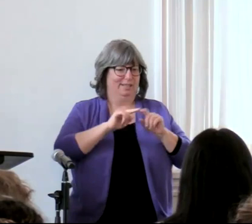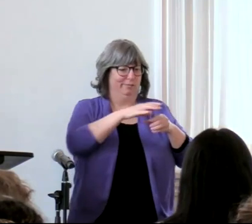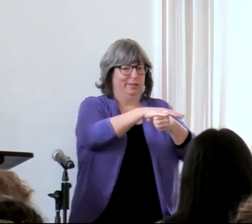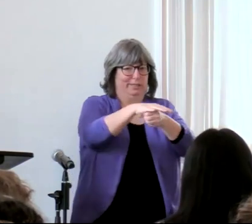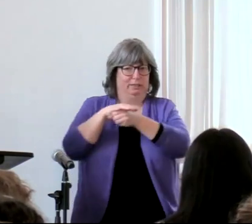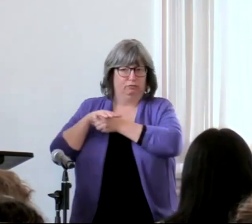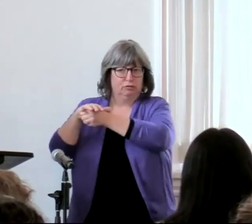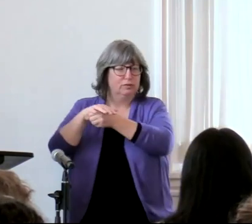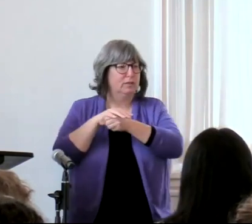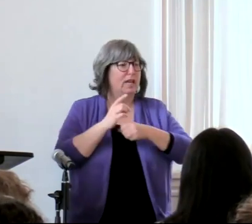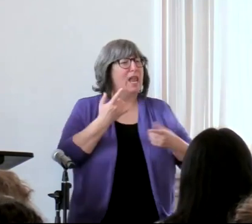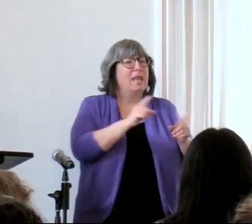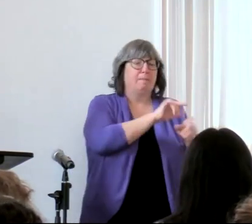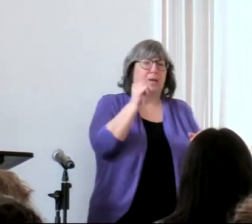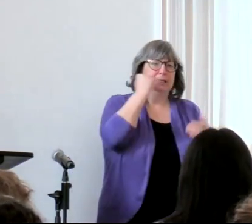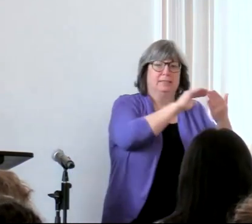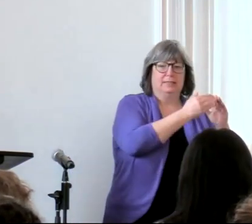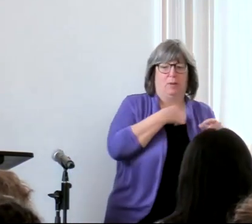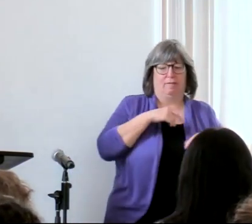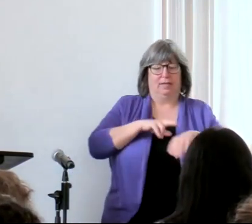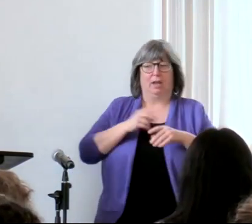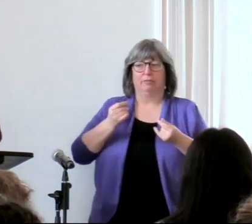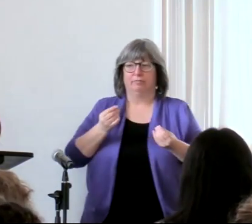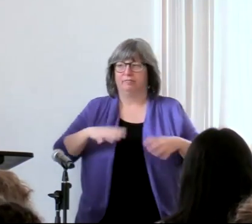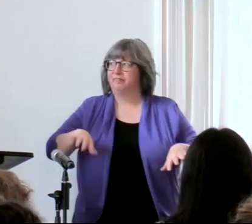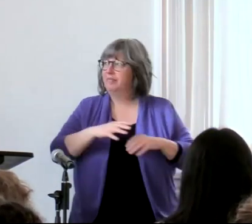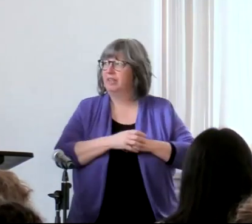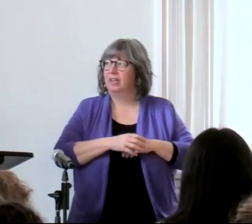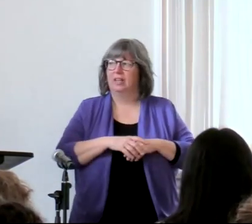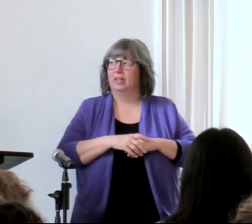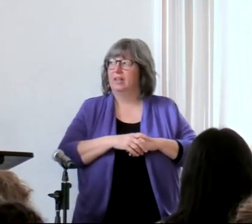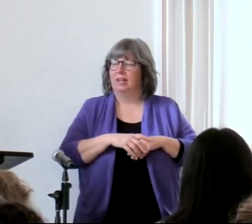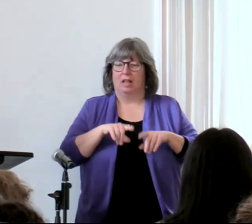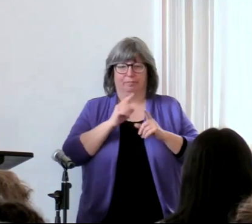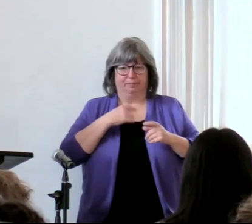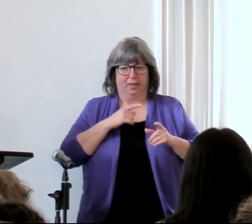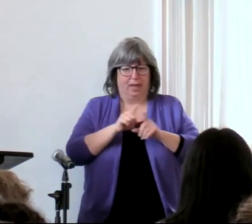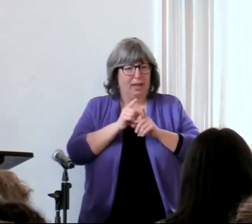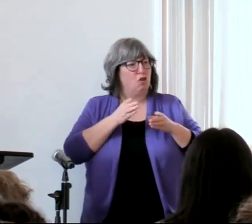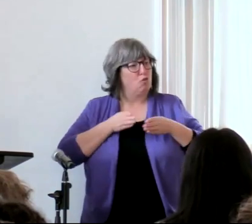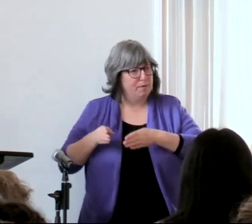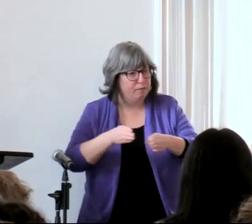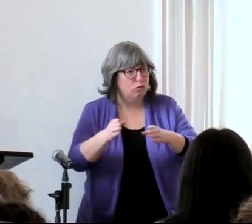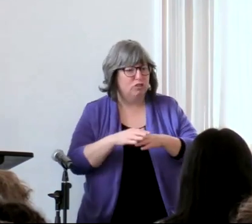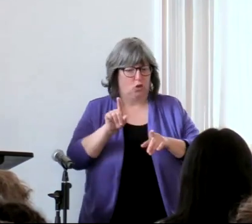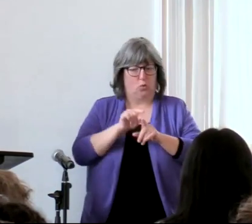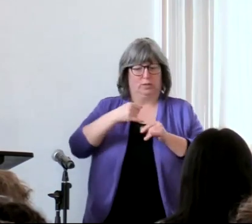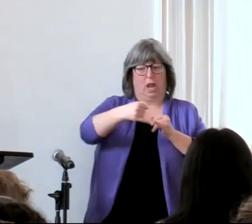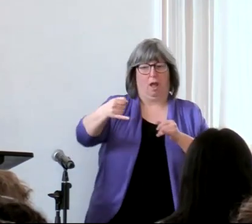similar to municipalities with natural territorial markers, like rivers (clears throat) - sorry like rivers as their boundary markers.